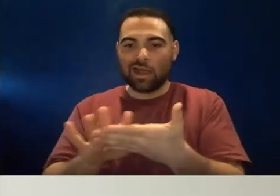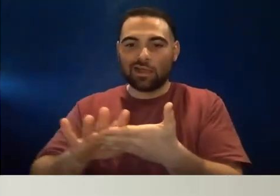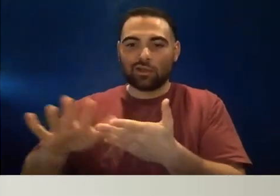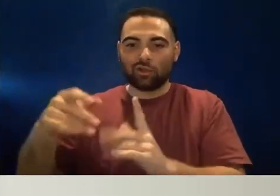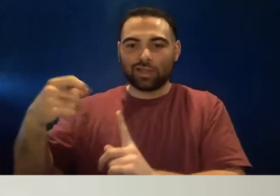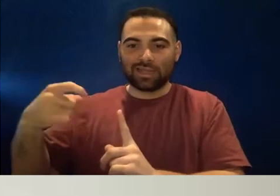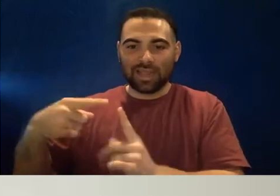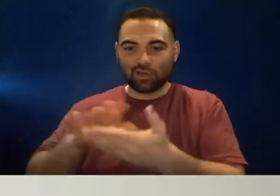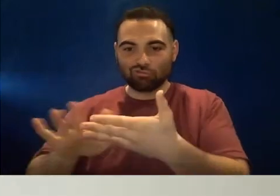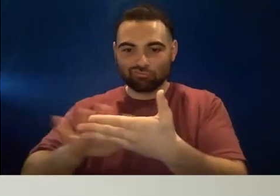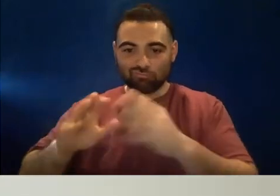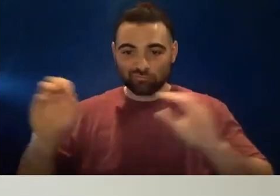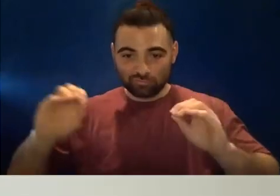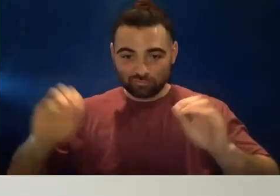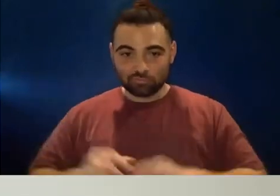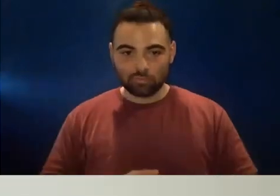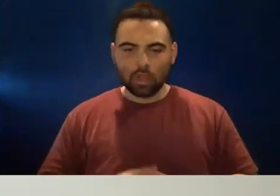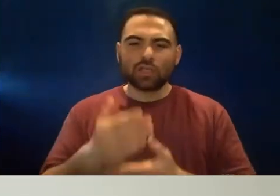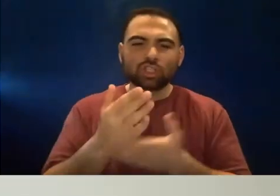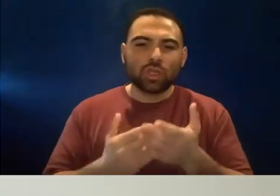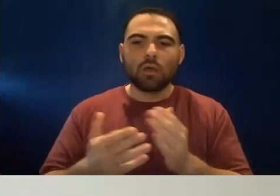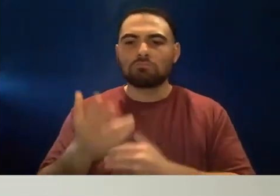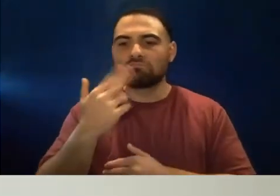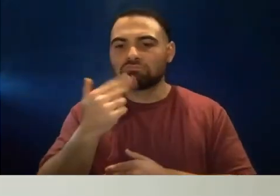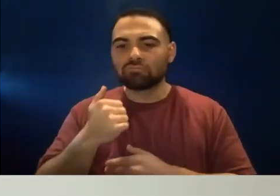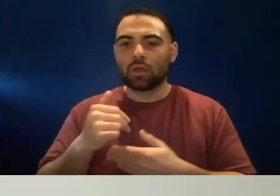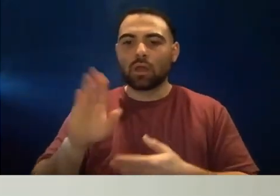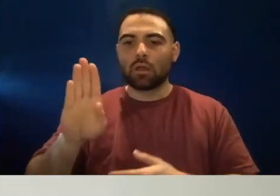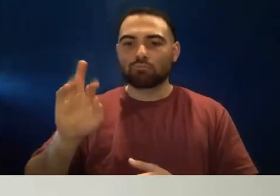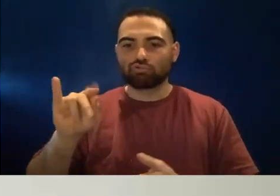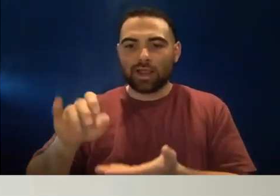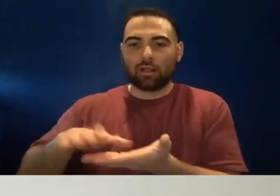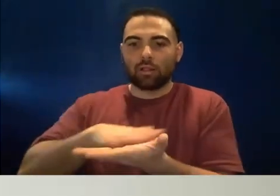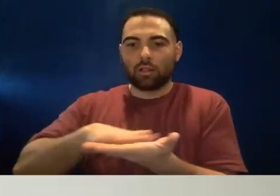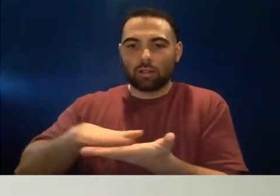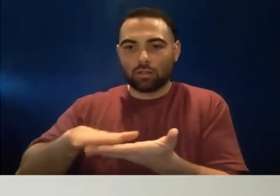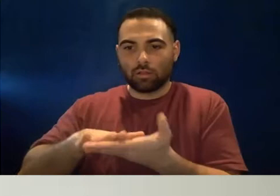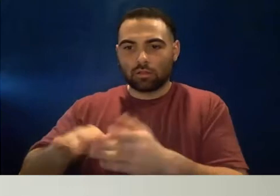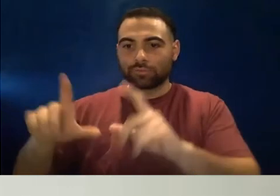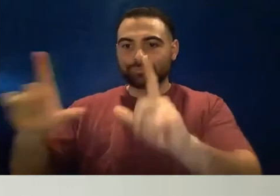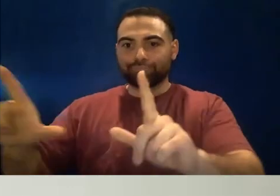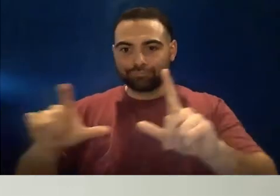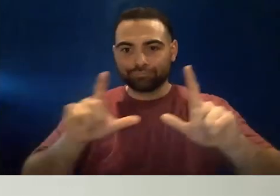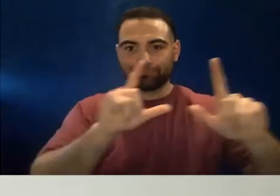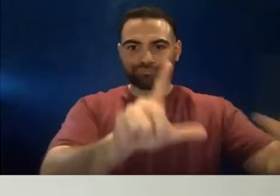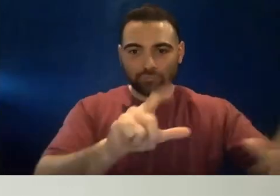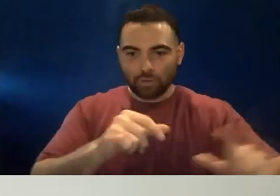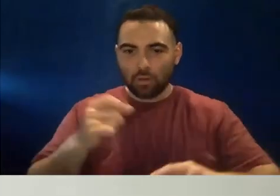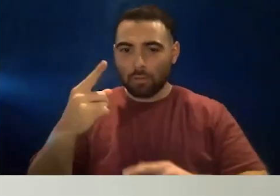There are some printed braille signs in varied specific locations, but most of the people that I've talked to don't know